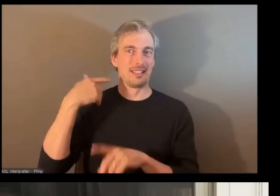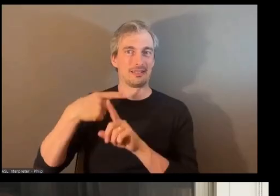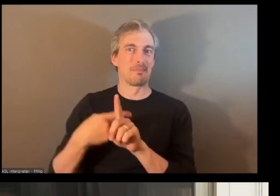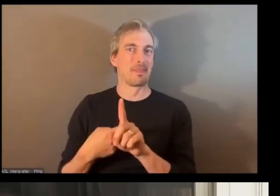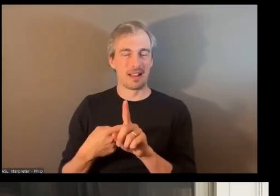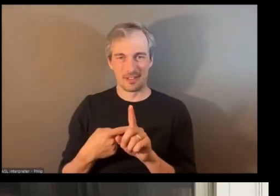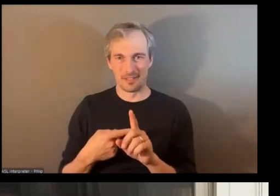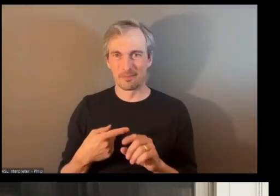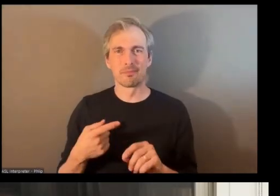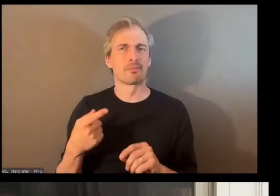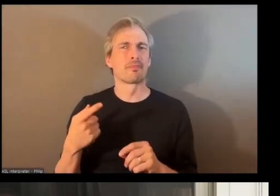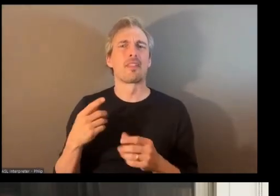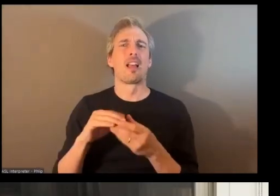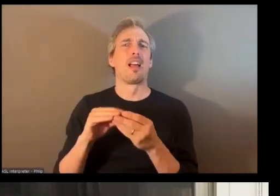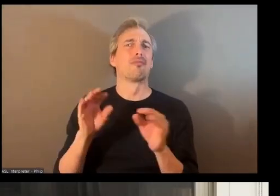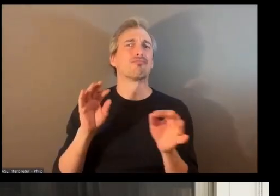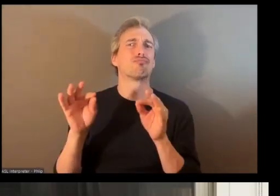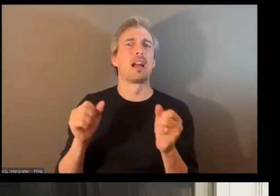AI plus humans is the right... Yeah. Okay.